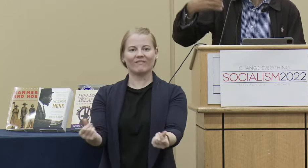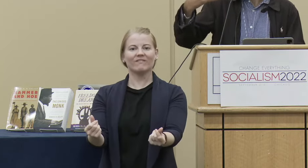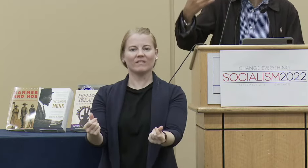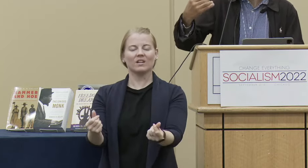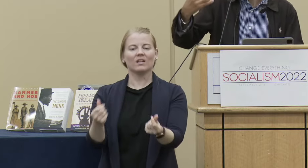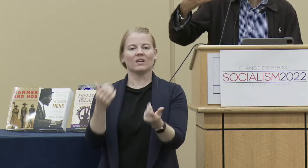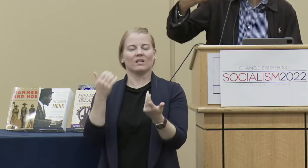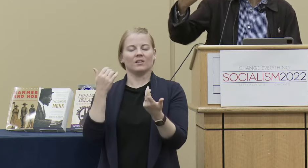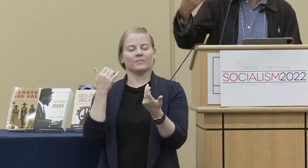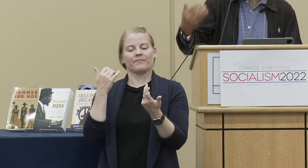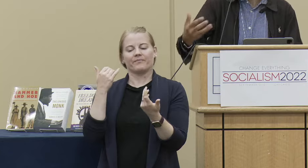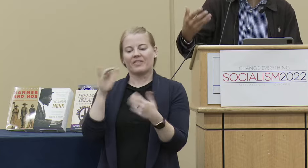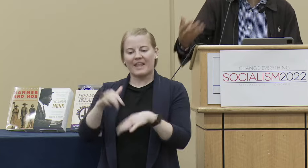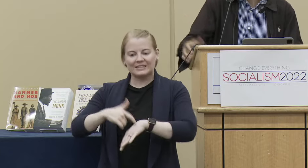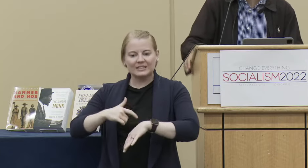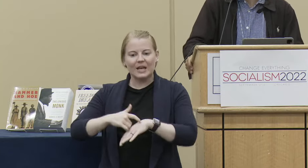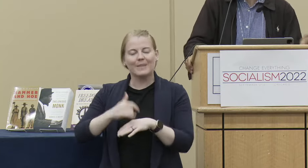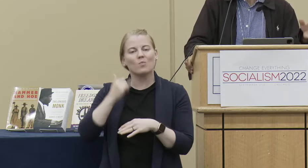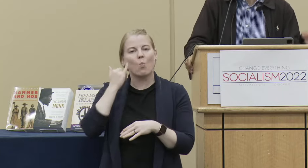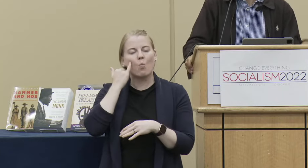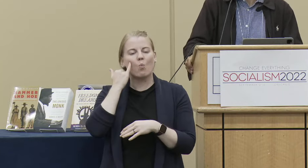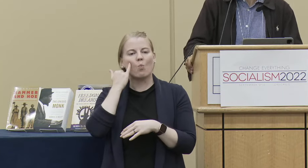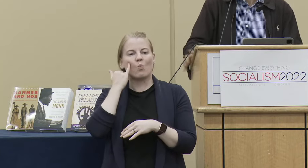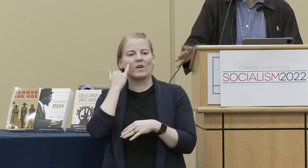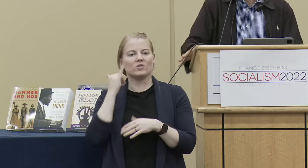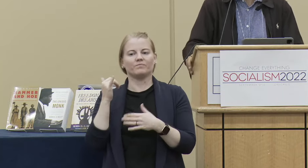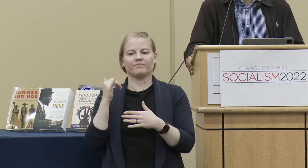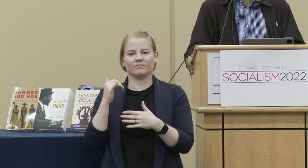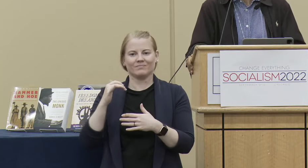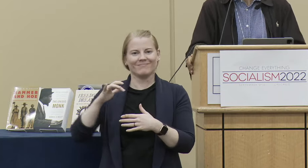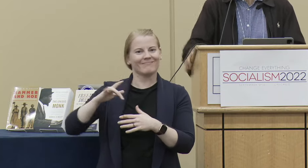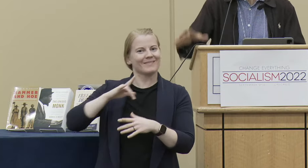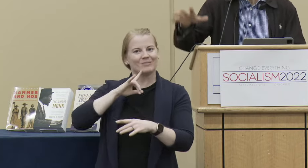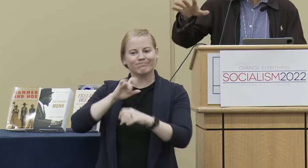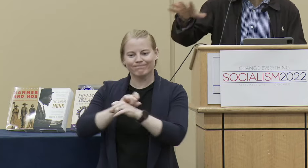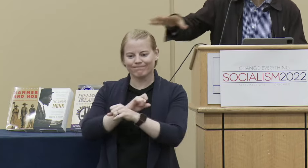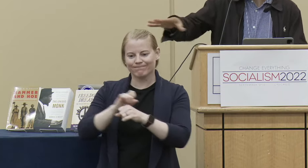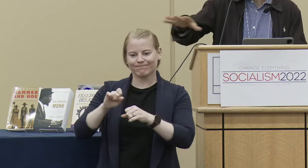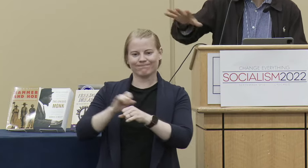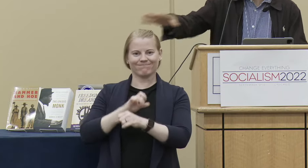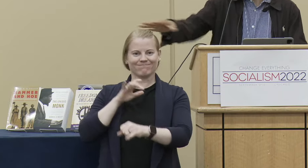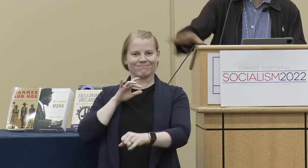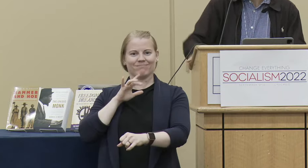at the top, time you forgive all debts. Time you basically